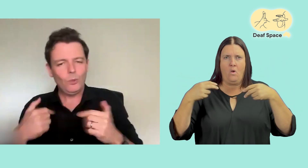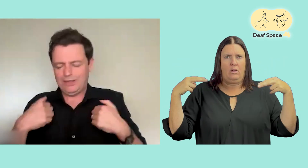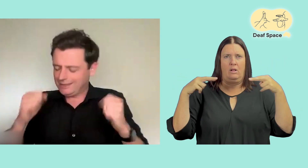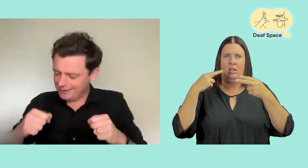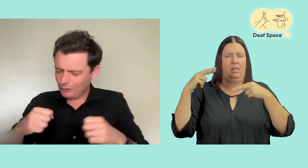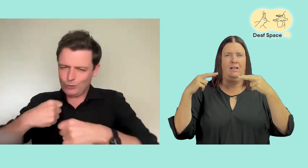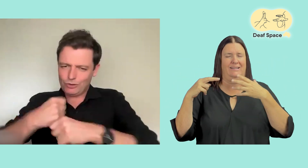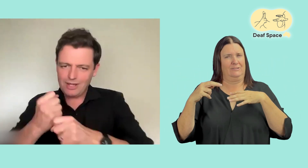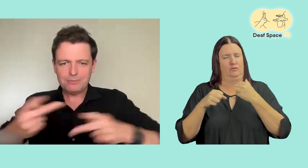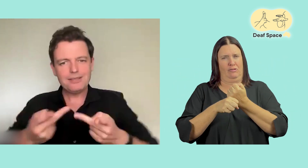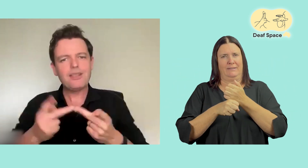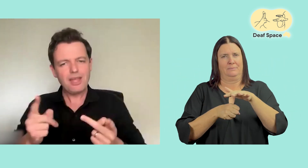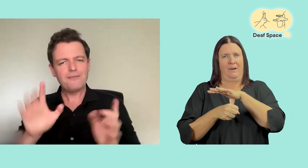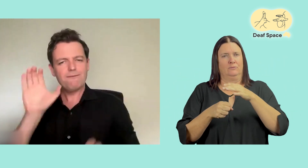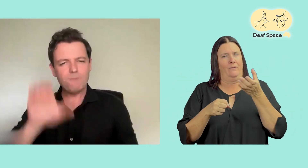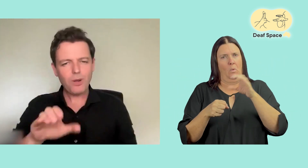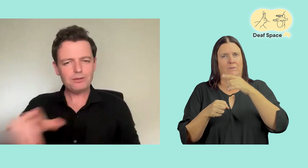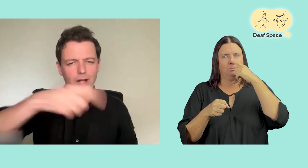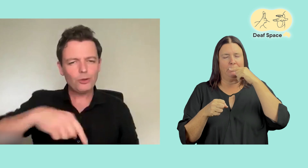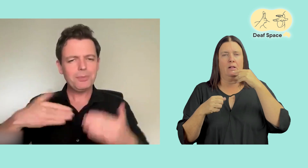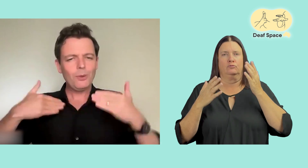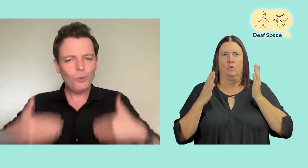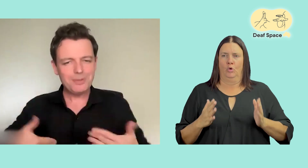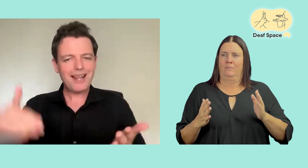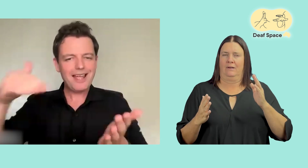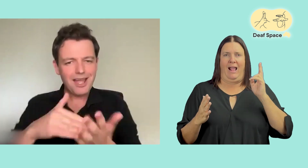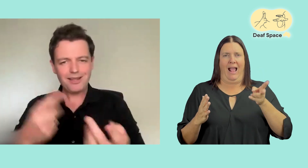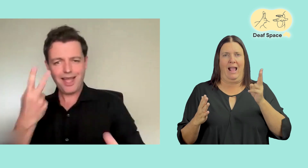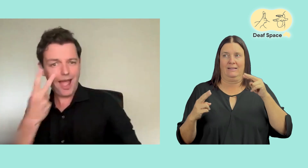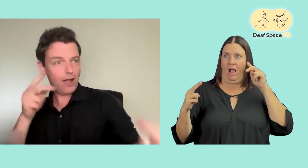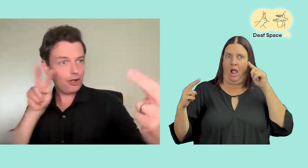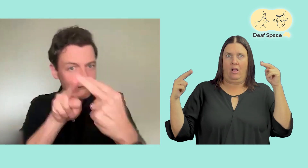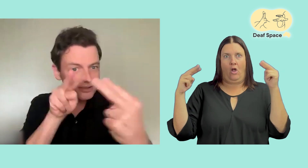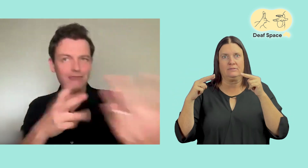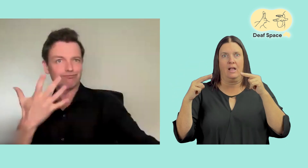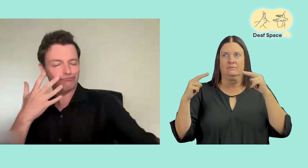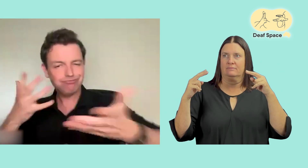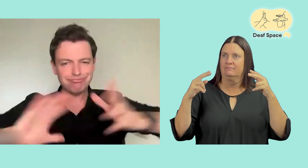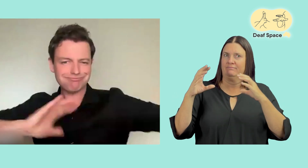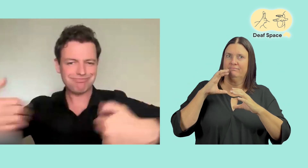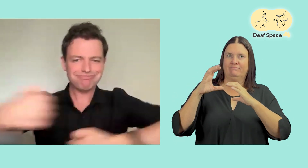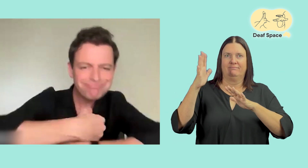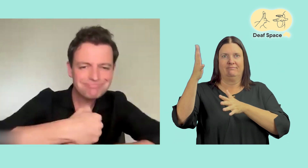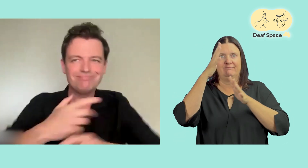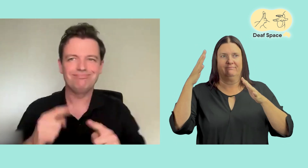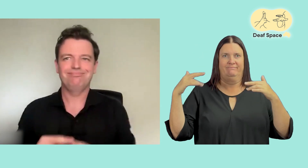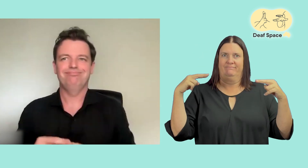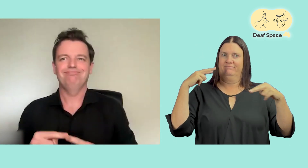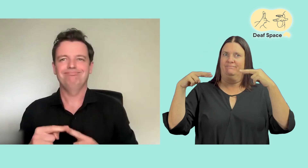and we need to create spaces that force us to be human again, to make eye contact, to communicate, to embrace.